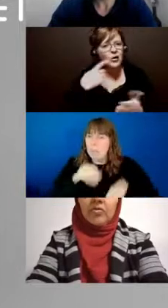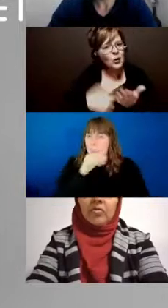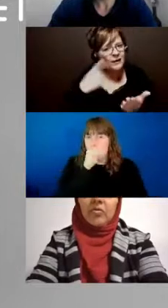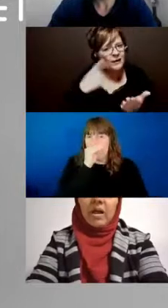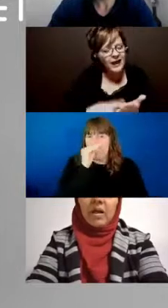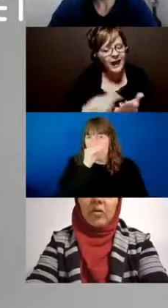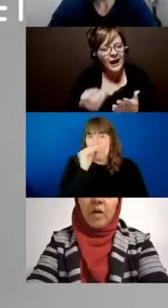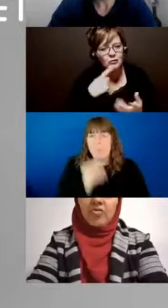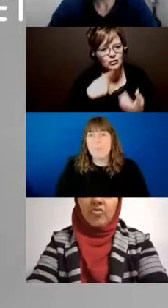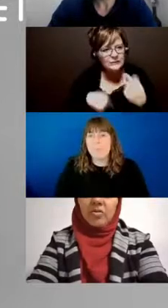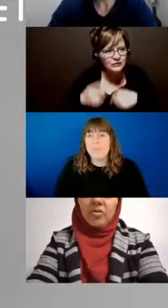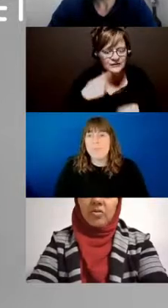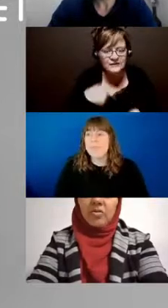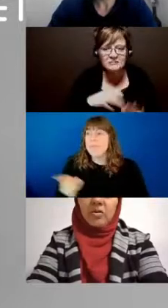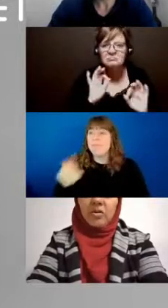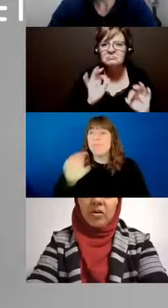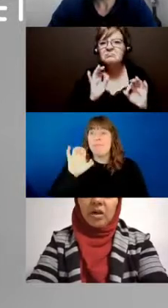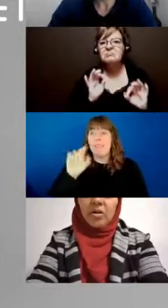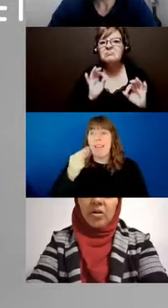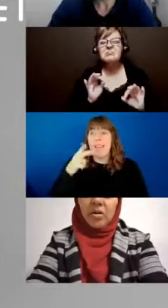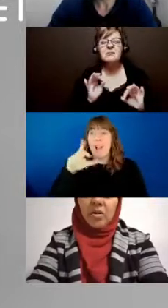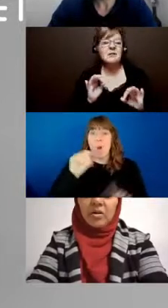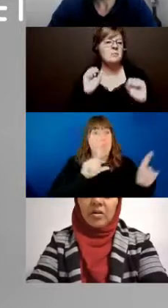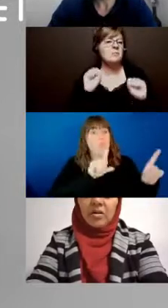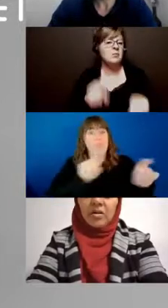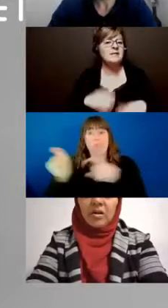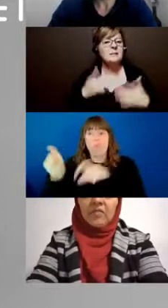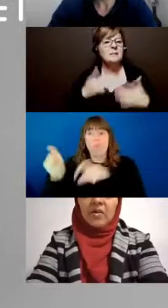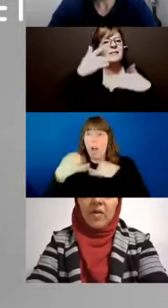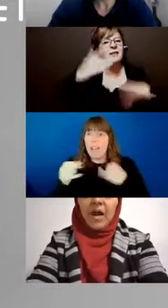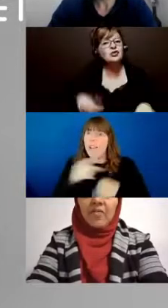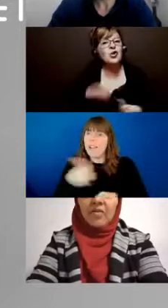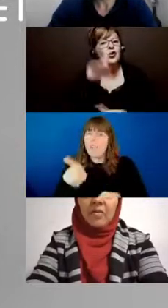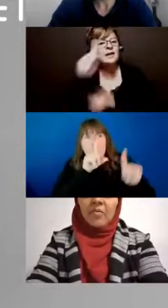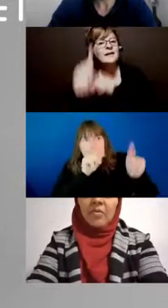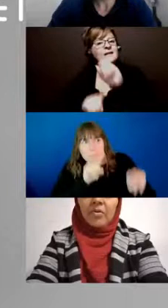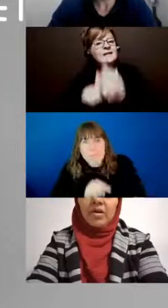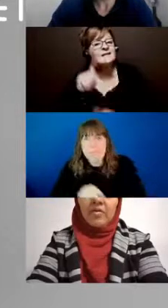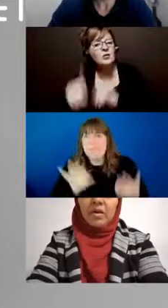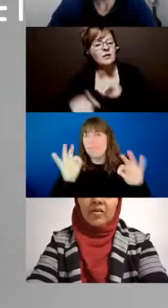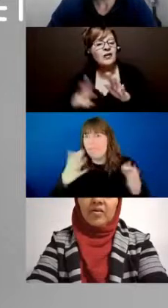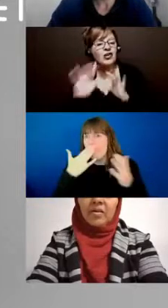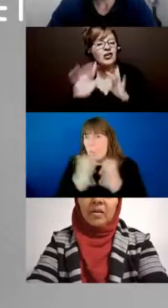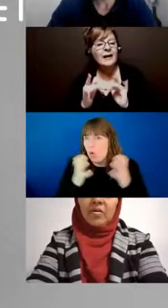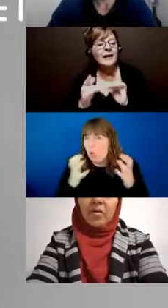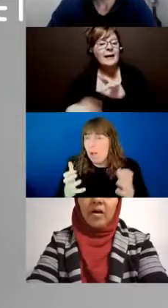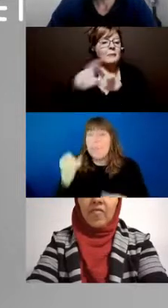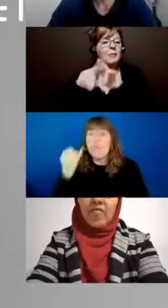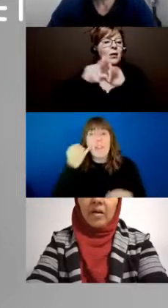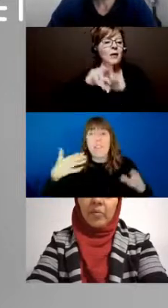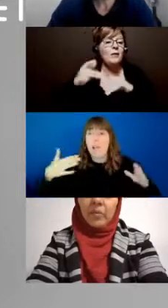survey questions online if you haven't i believe it's still available